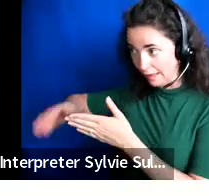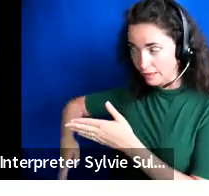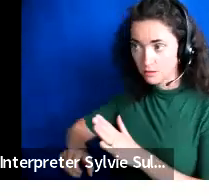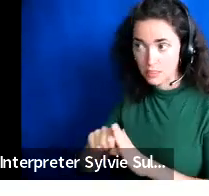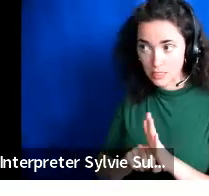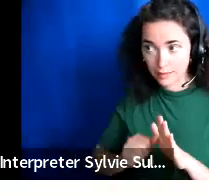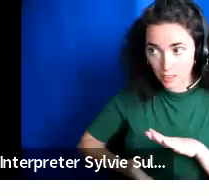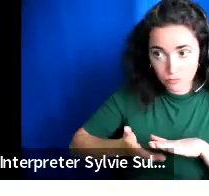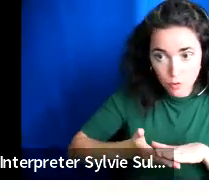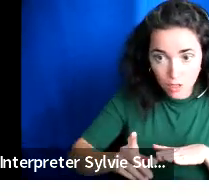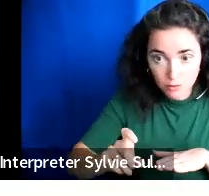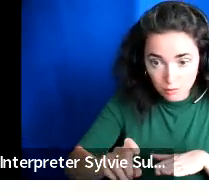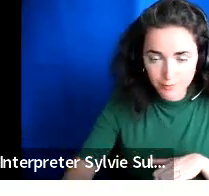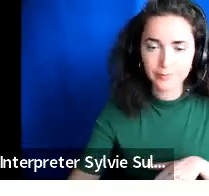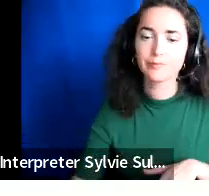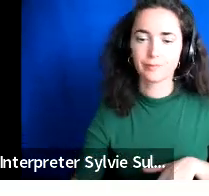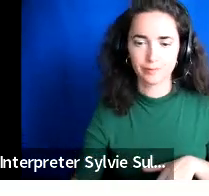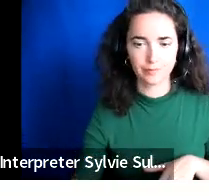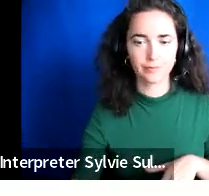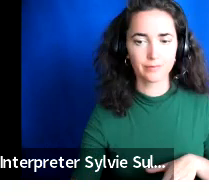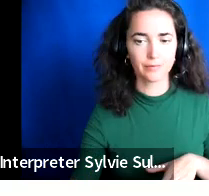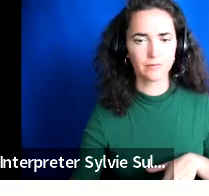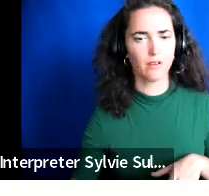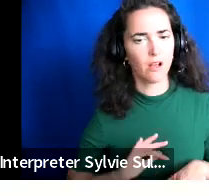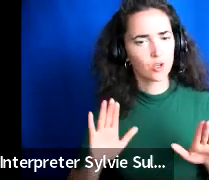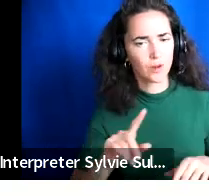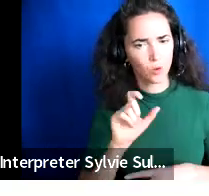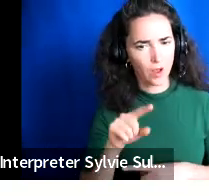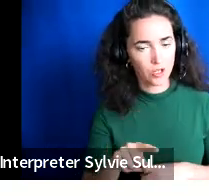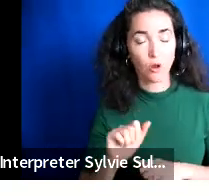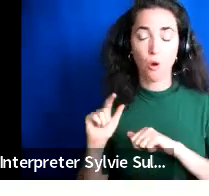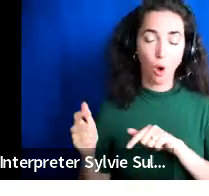So we are all, all the States and the Federal Government are working towards sustainability.